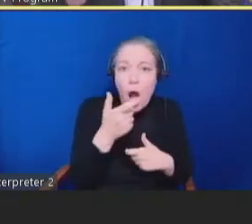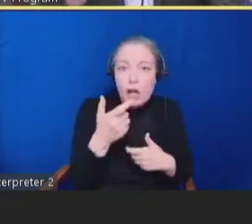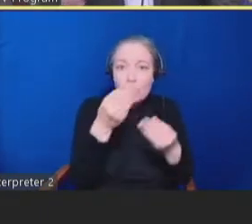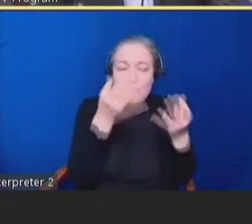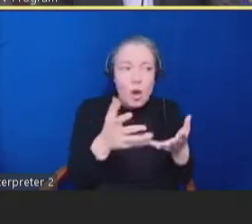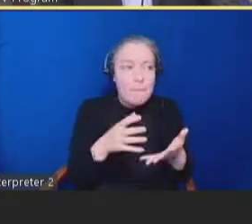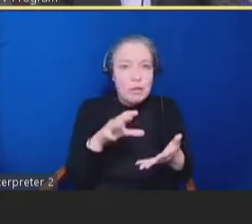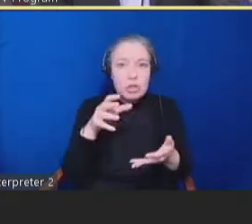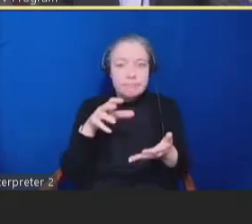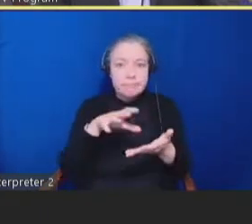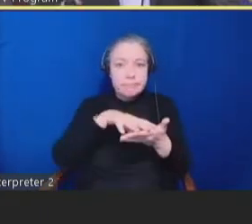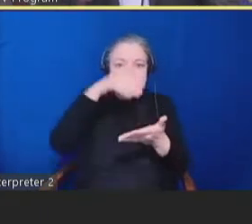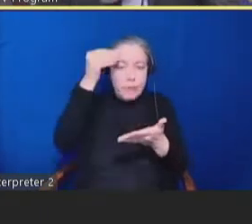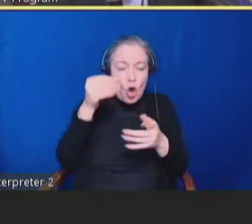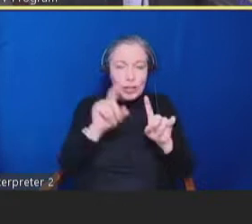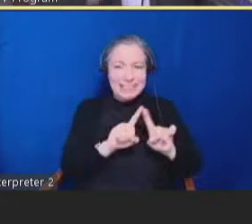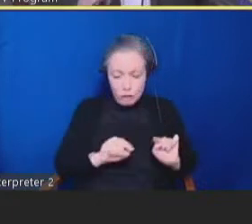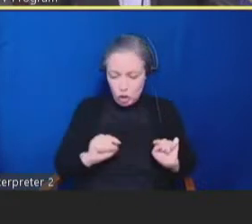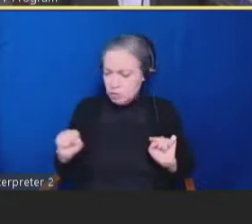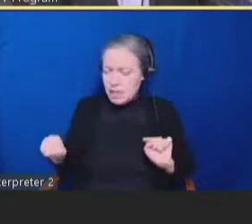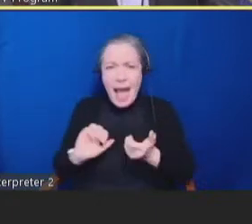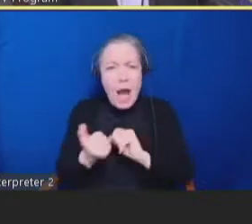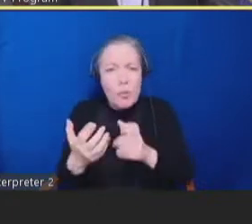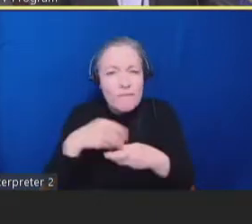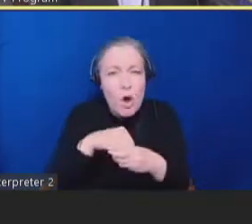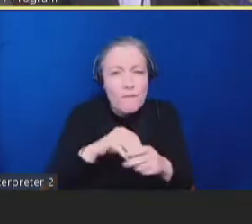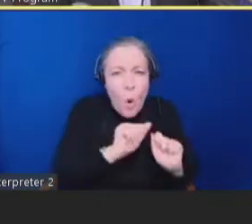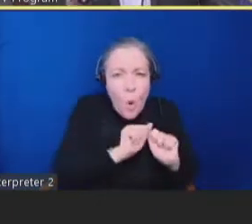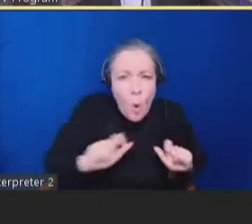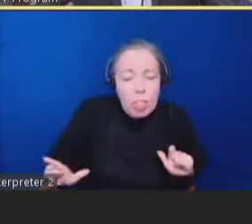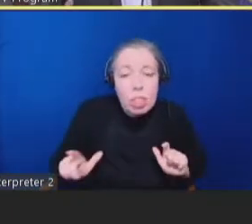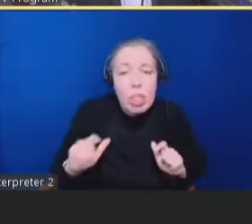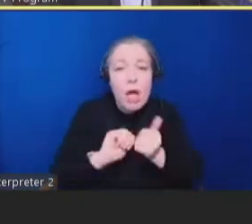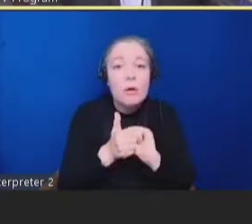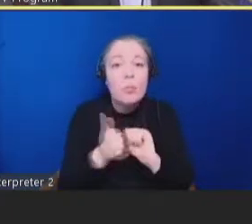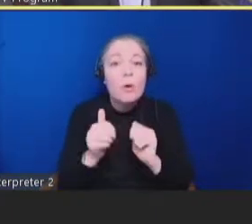critical element, not just within our vaccine work, or the work that we've done in pandemic